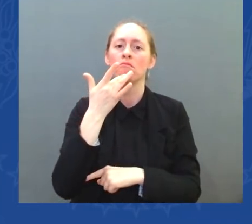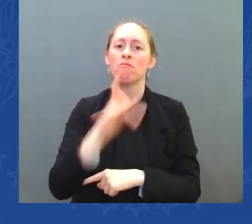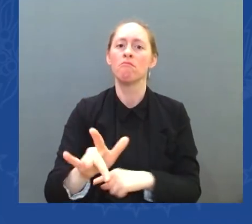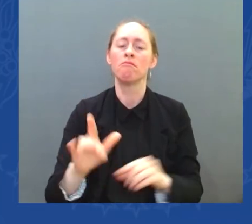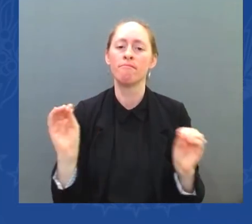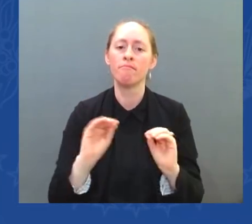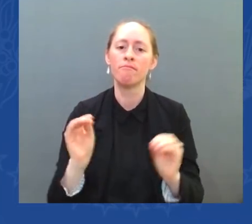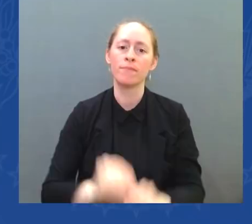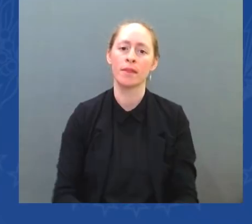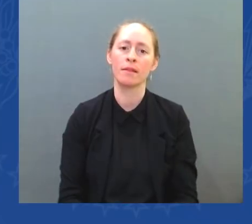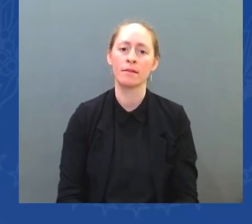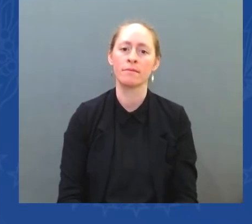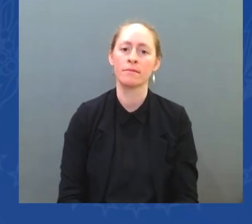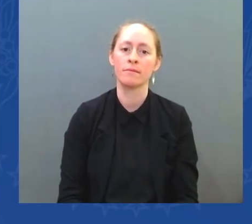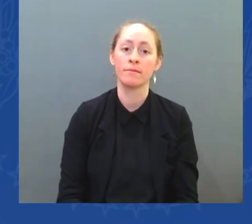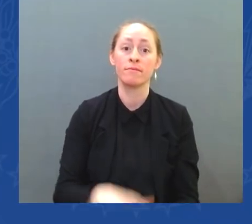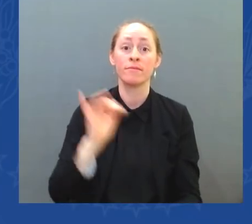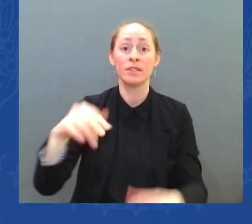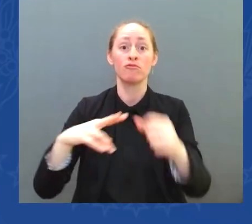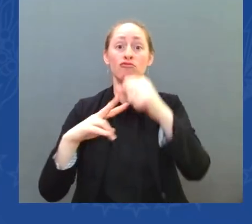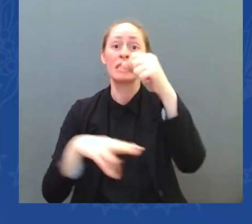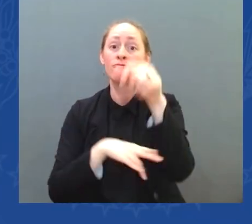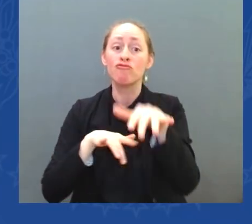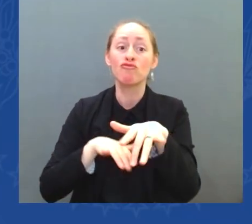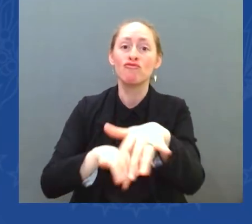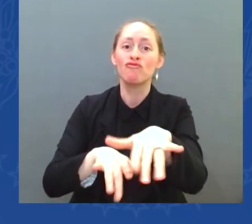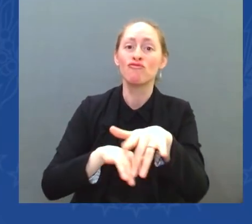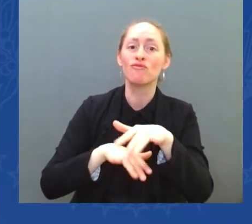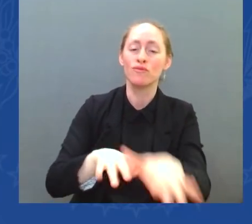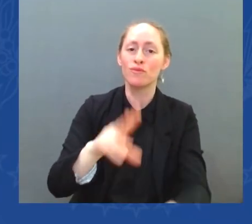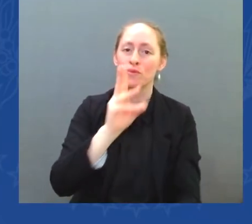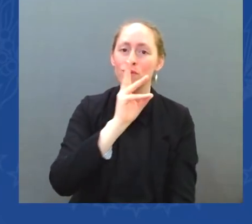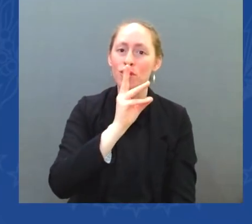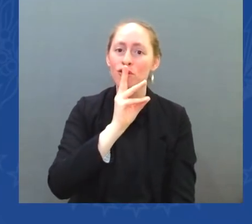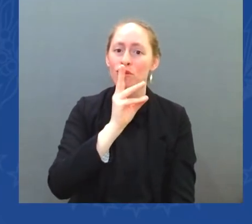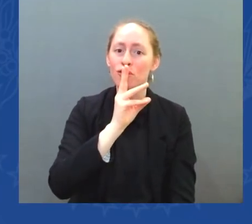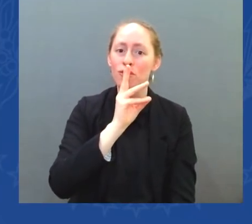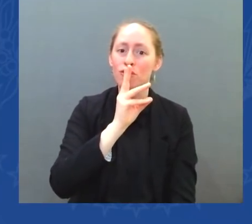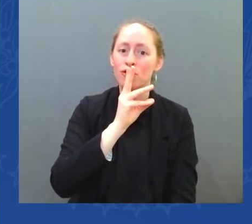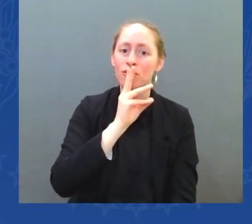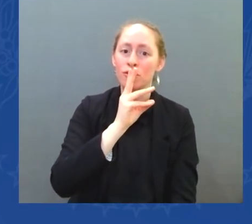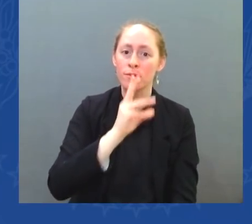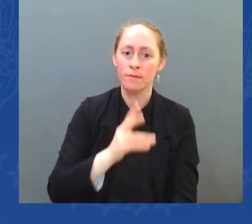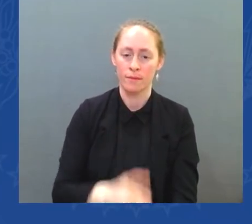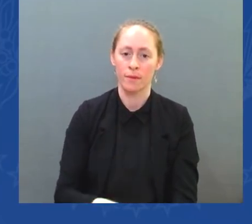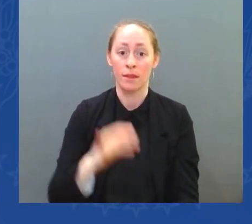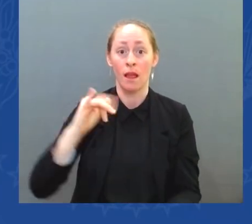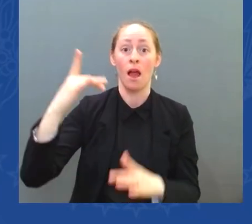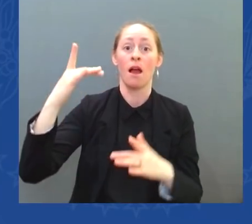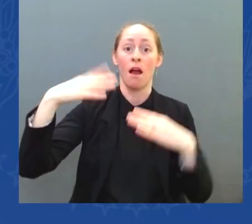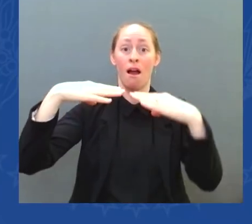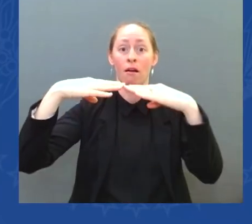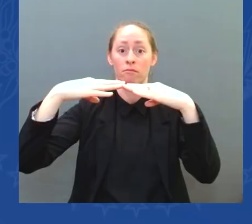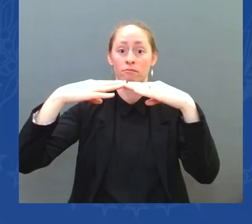And the steepest part, from the bridge to this creek, was probably about 8 or 10 stories.